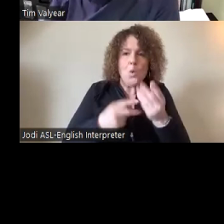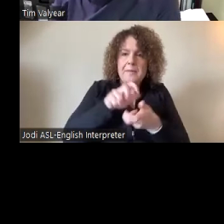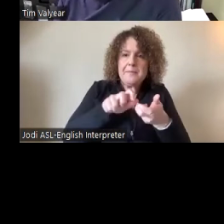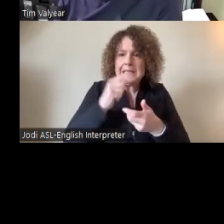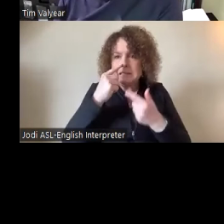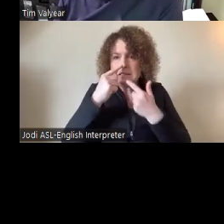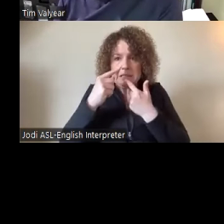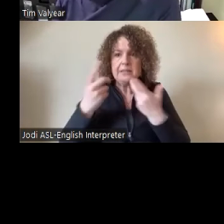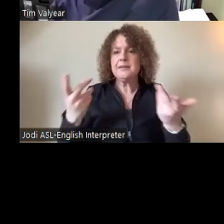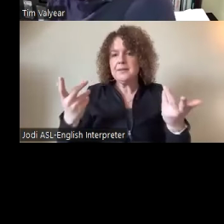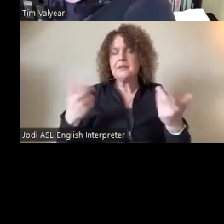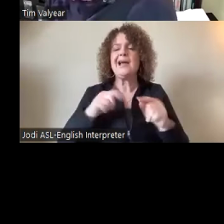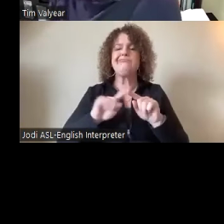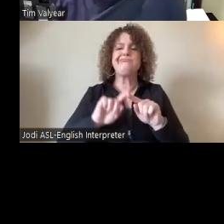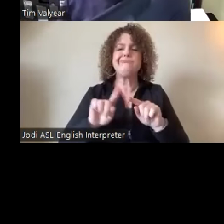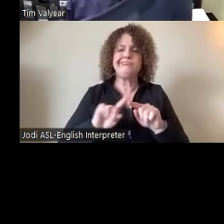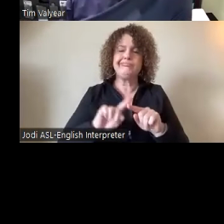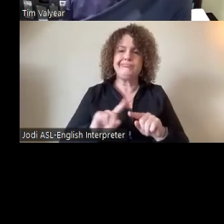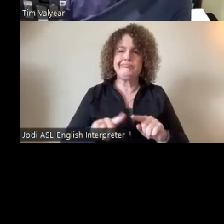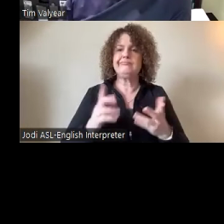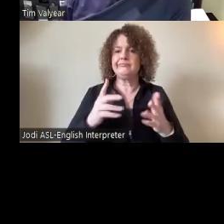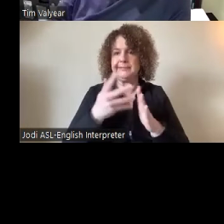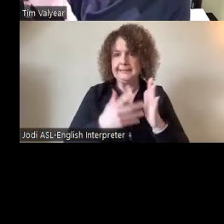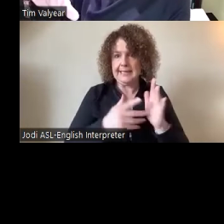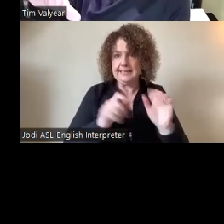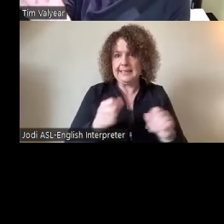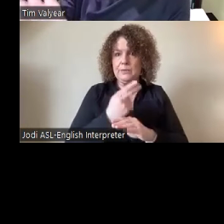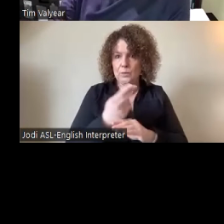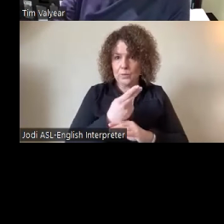are